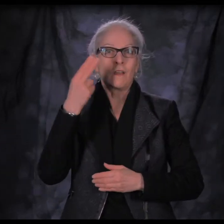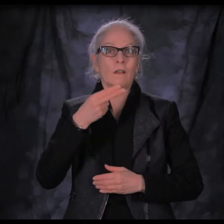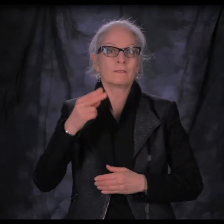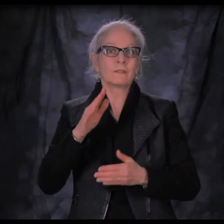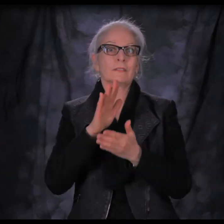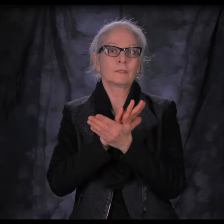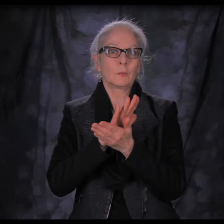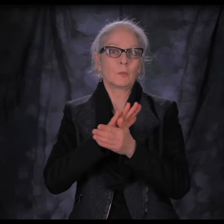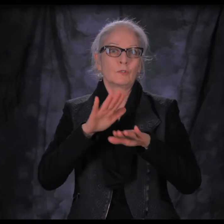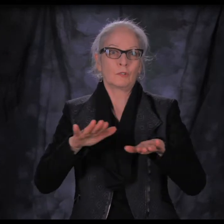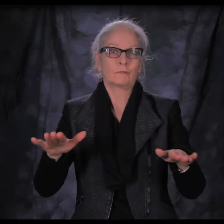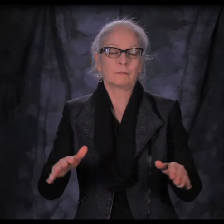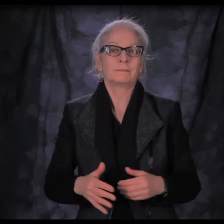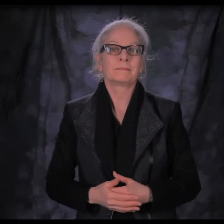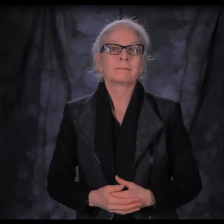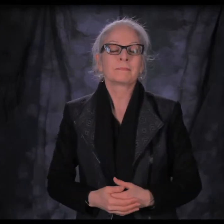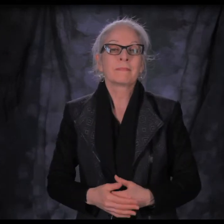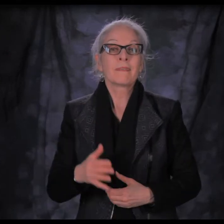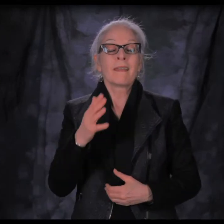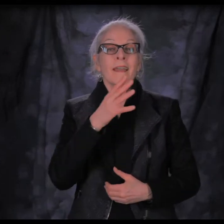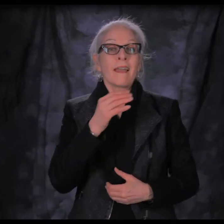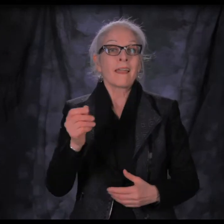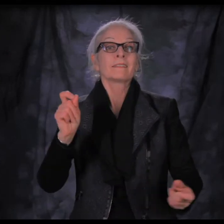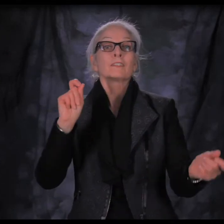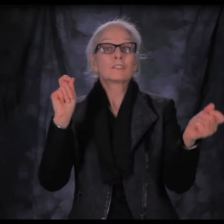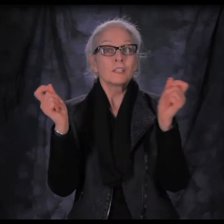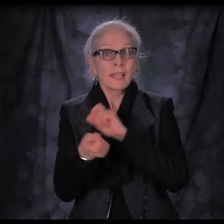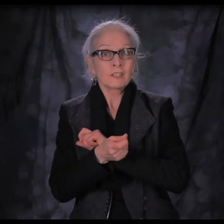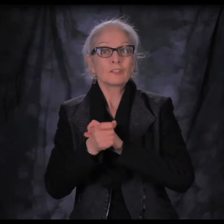Deaf and Hard of Hearing school children.